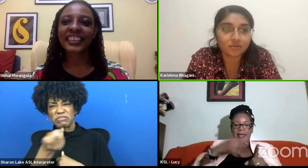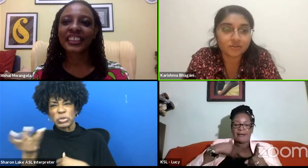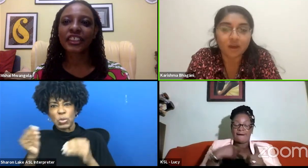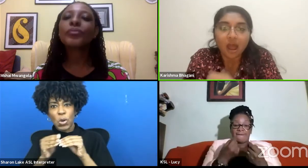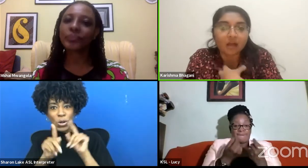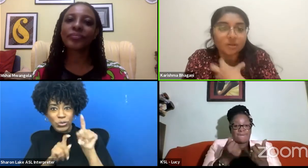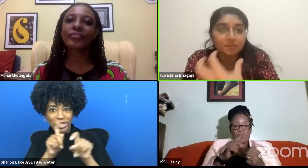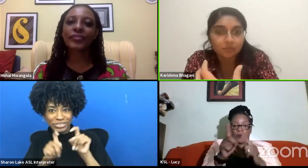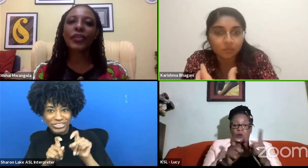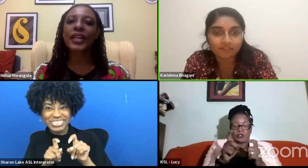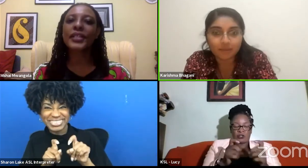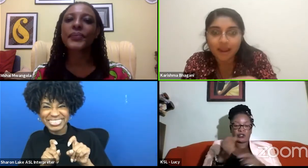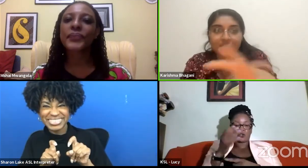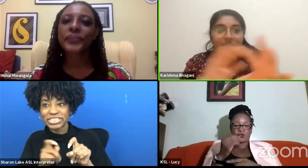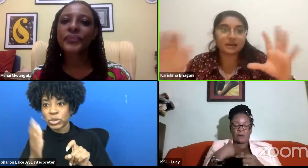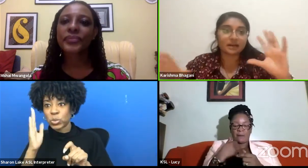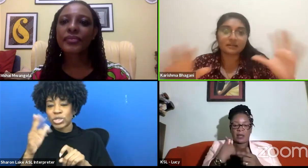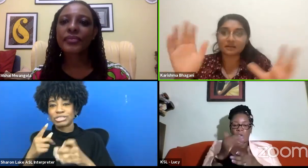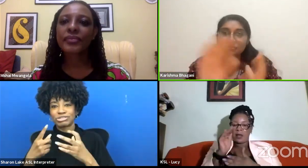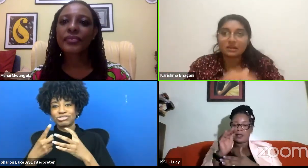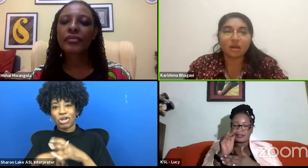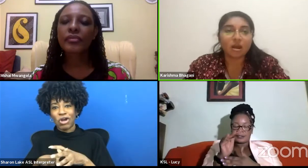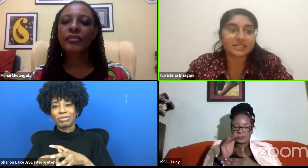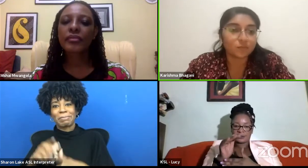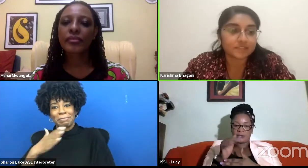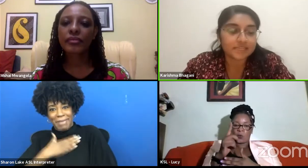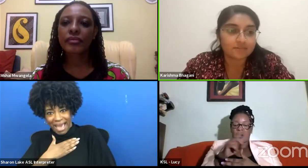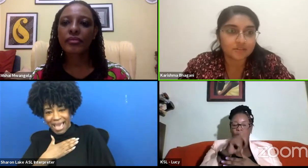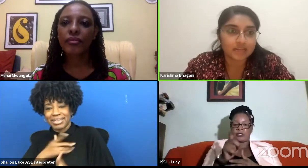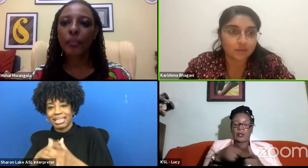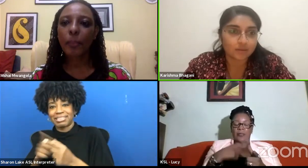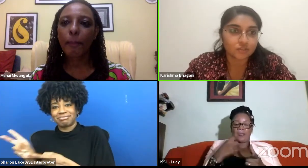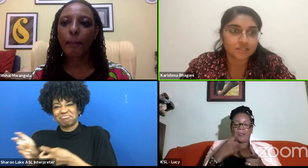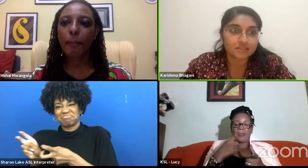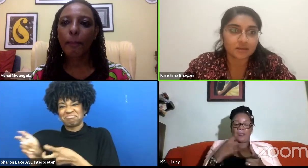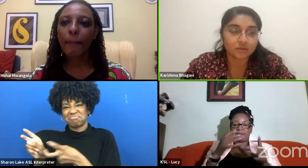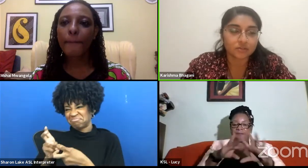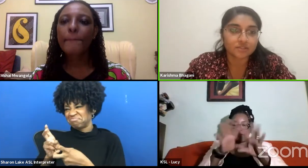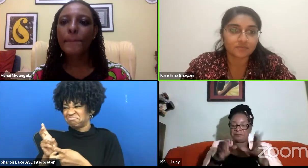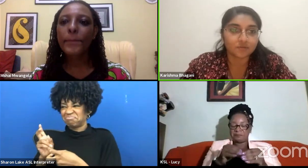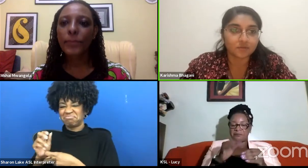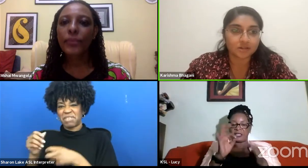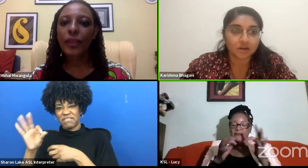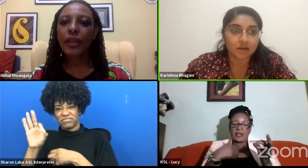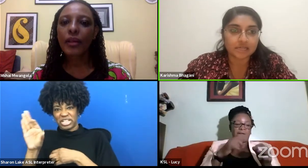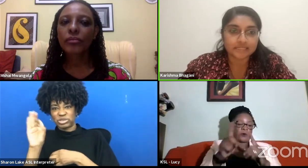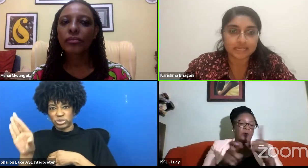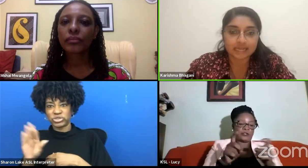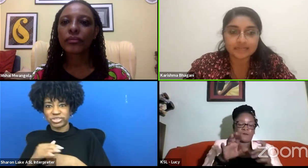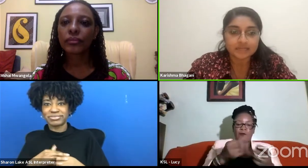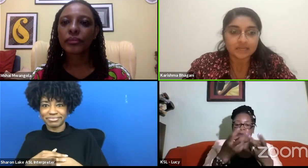so I'll jump in with one of mine and then our team will see if there's any questions from folks that are listening in.